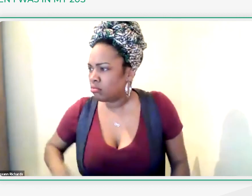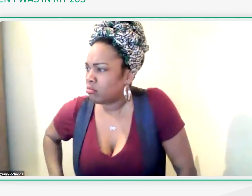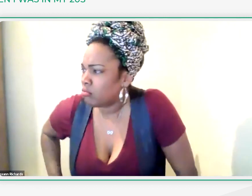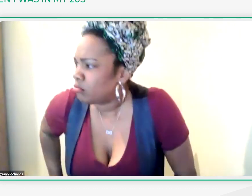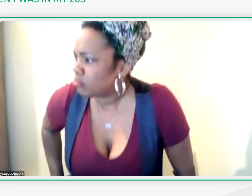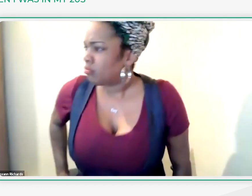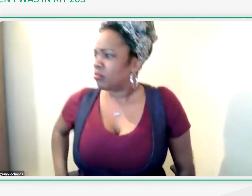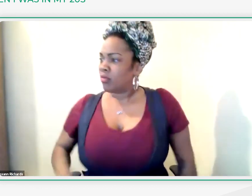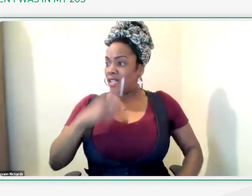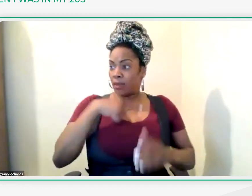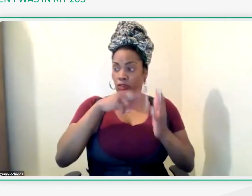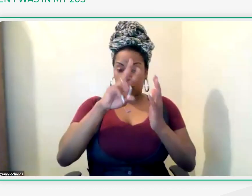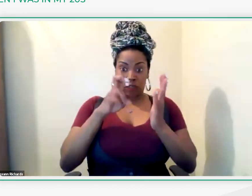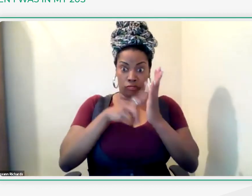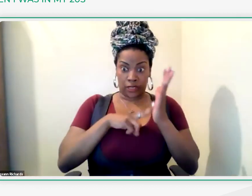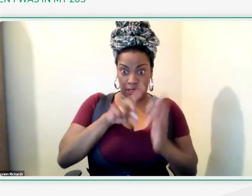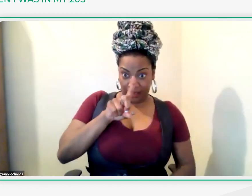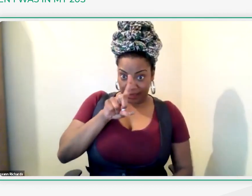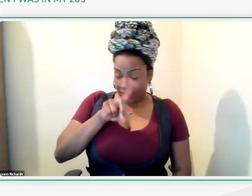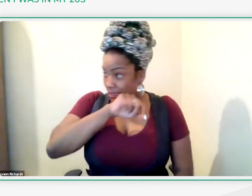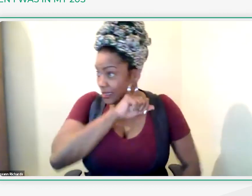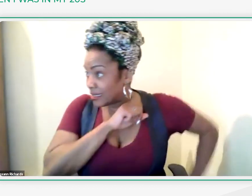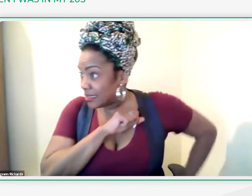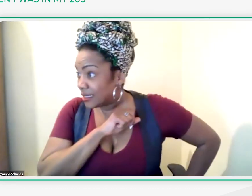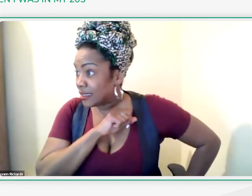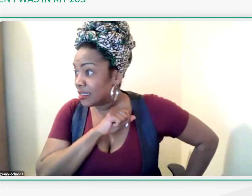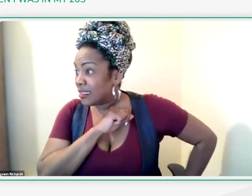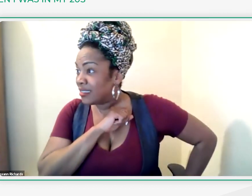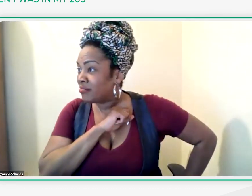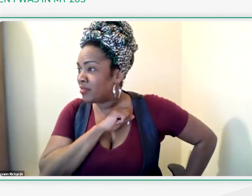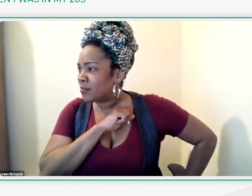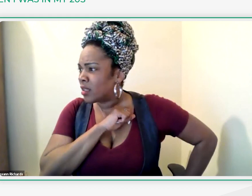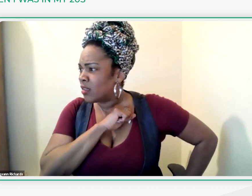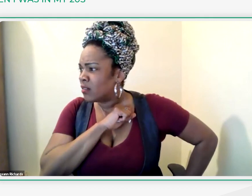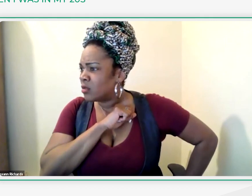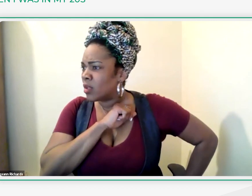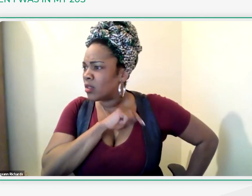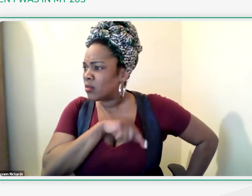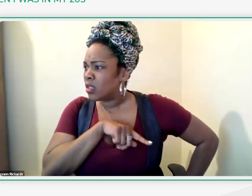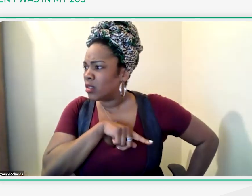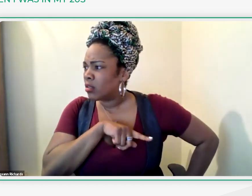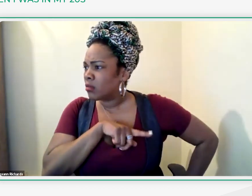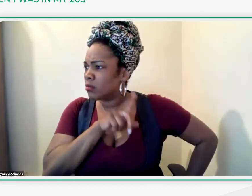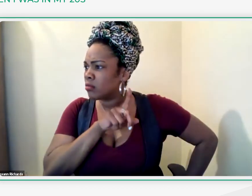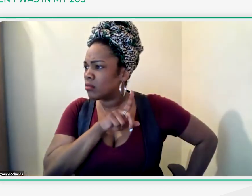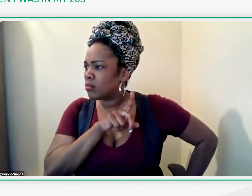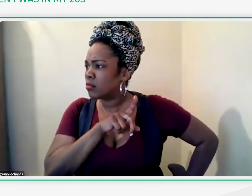I don't think I understand the question.